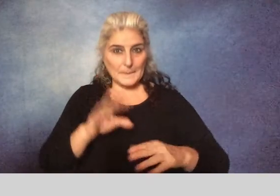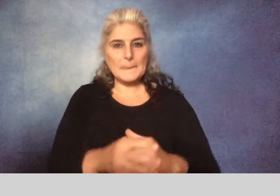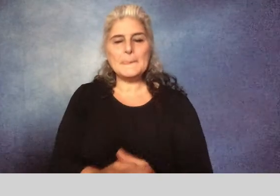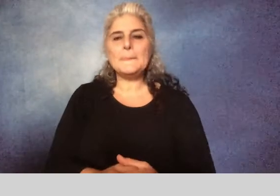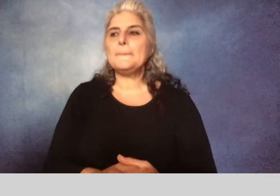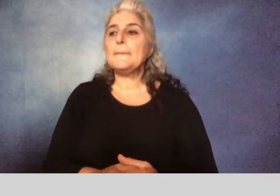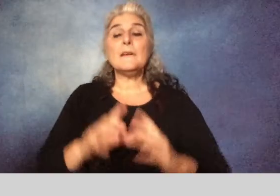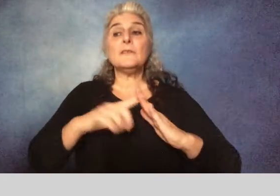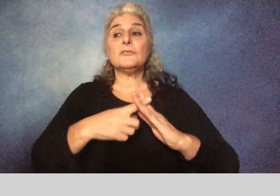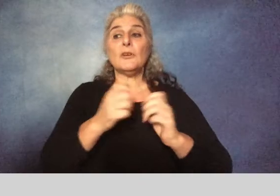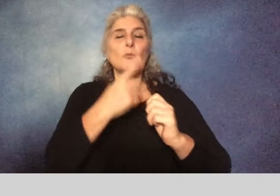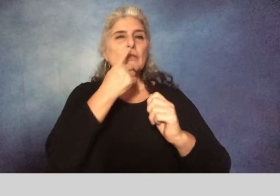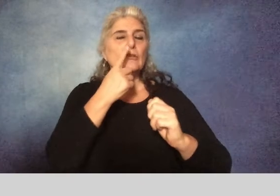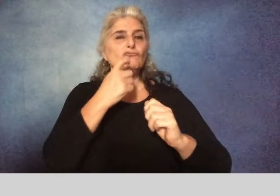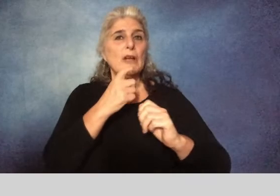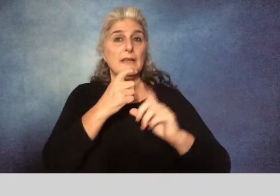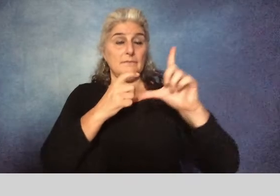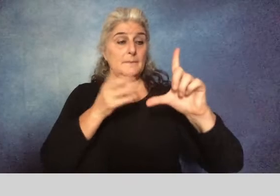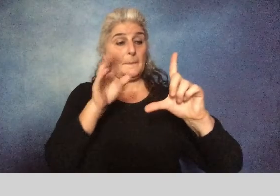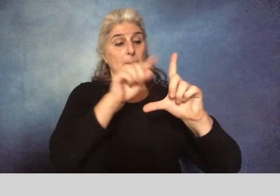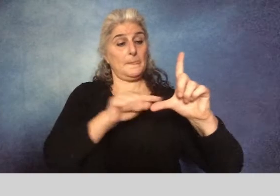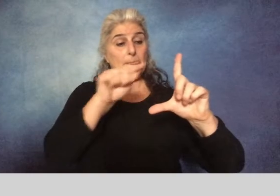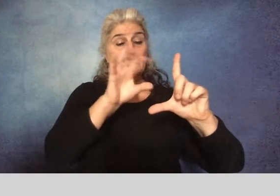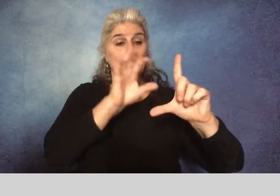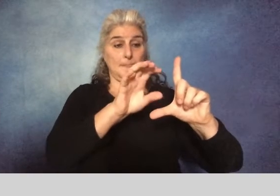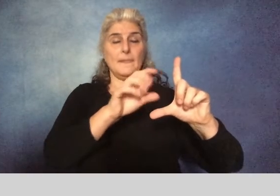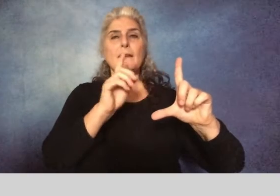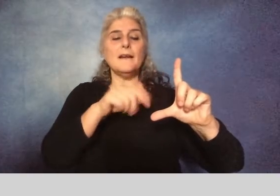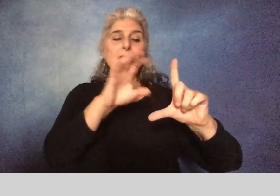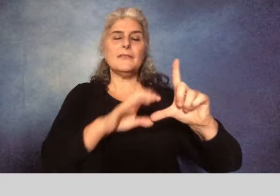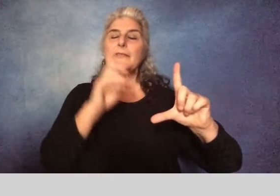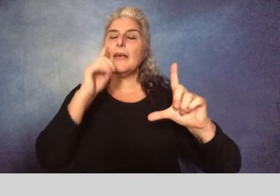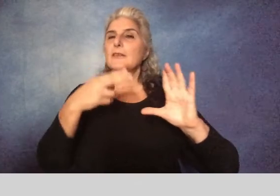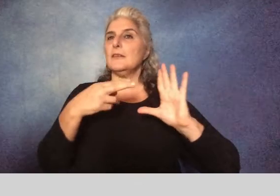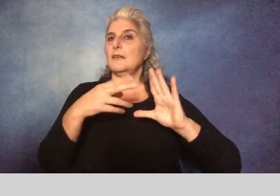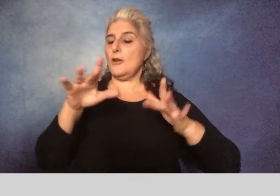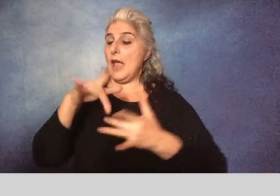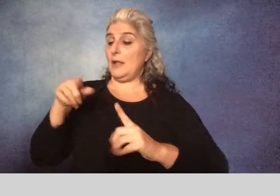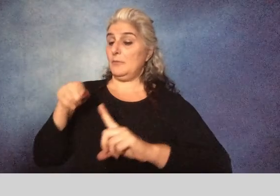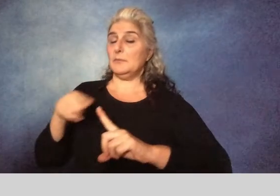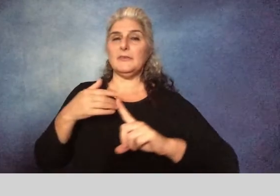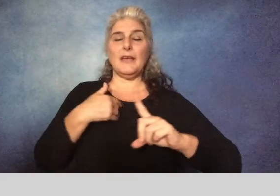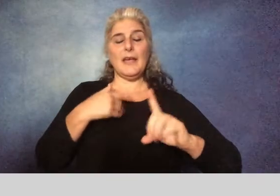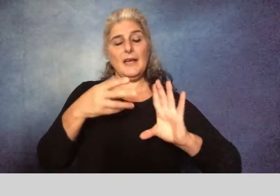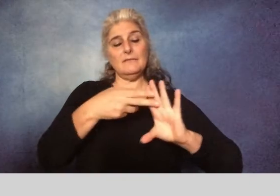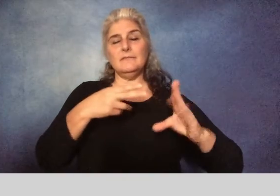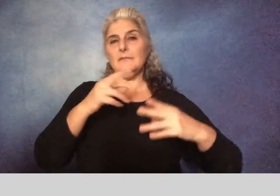Let's start with this red cluster on the far left. This is the cluster for albums with the genre category hip hop and rap.